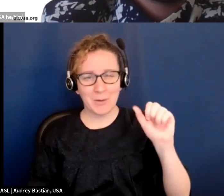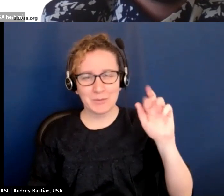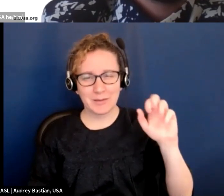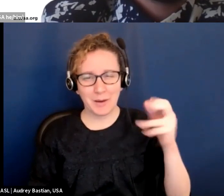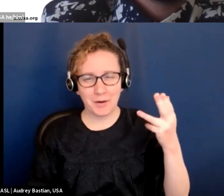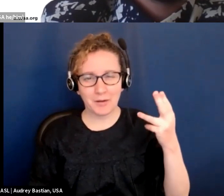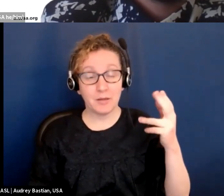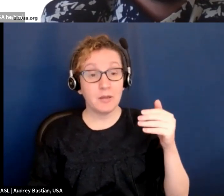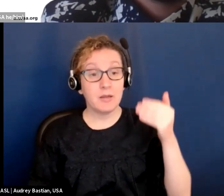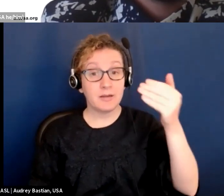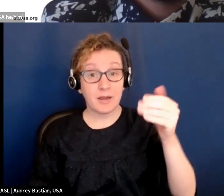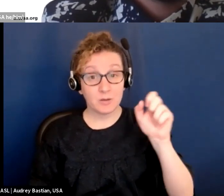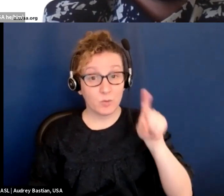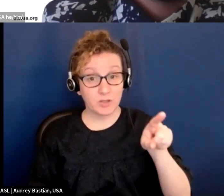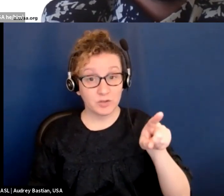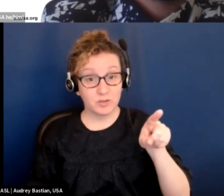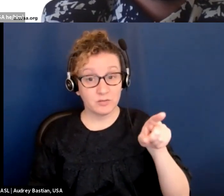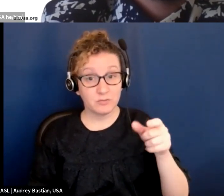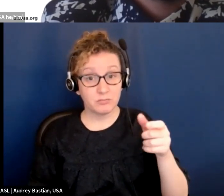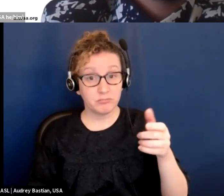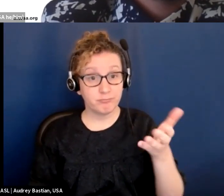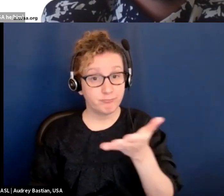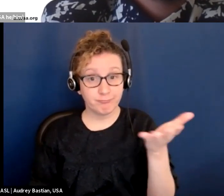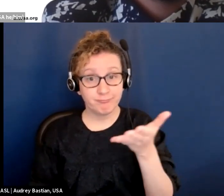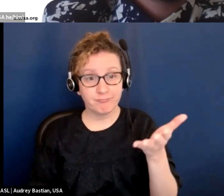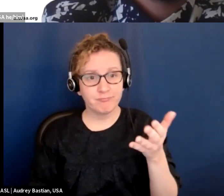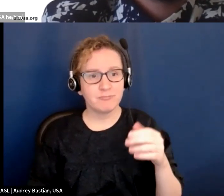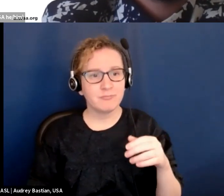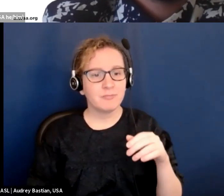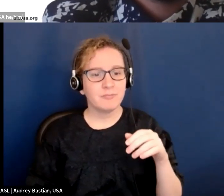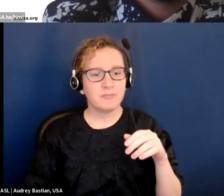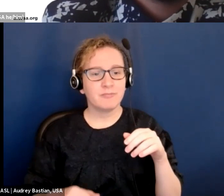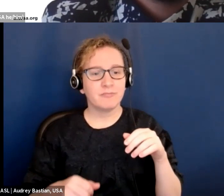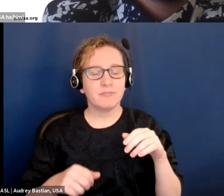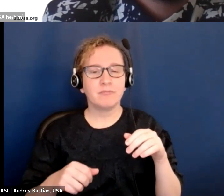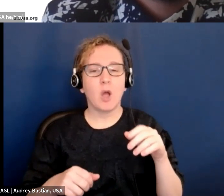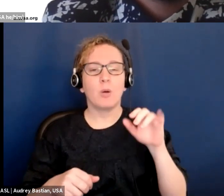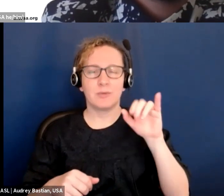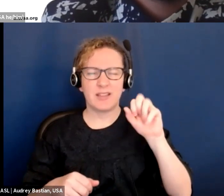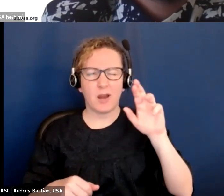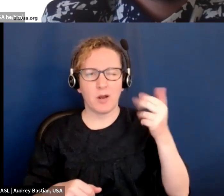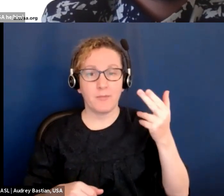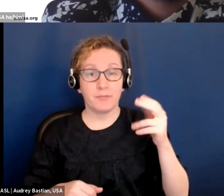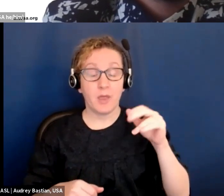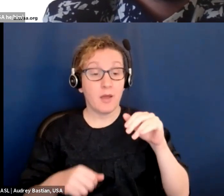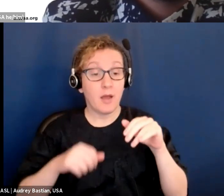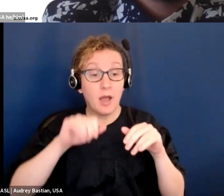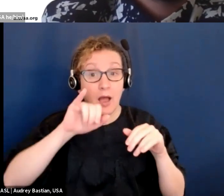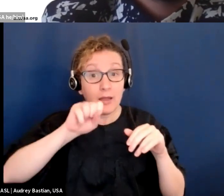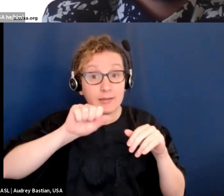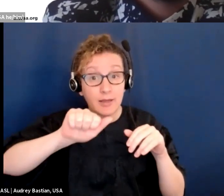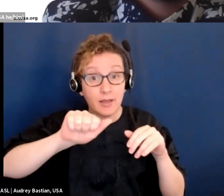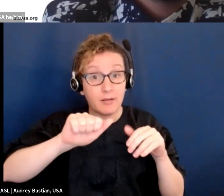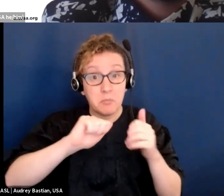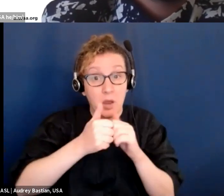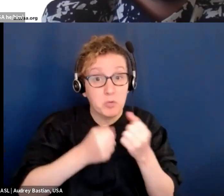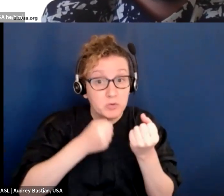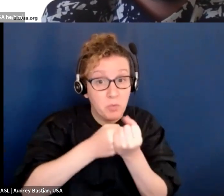question for you as well, how does ISA support individuals who use emotional or service animals?